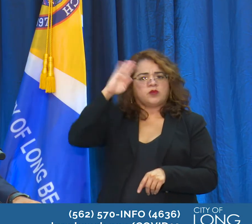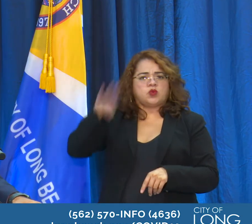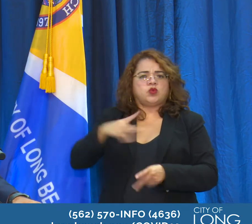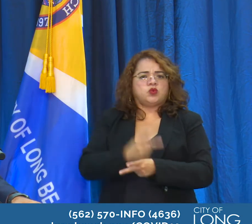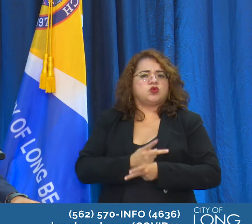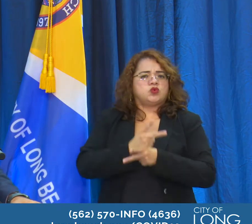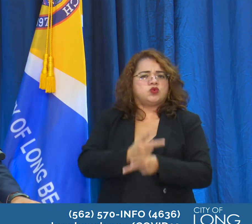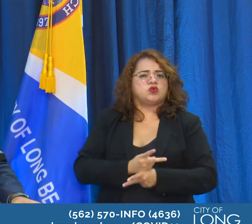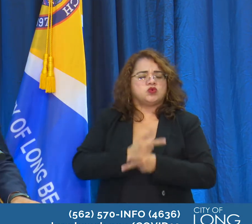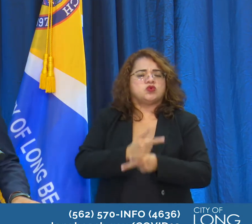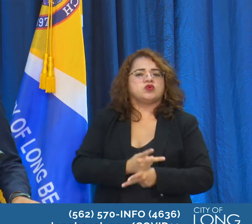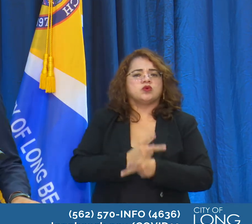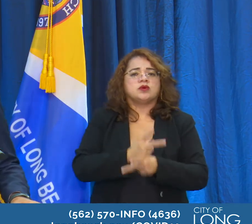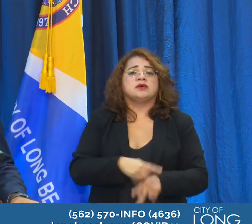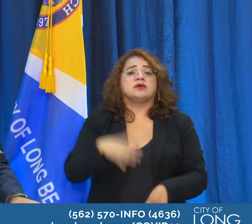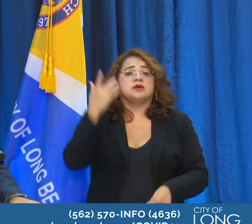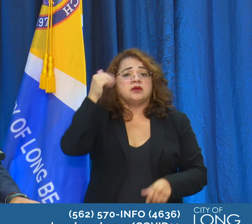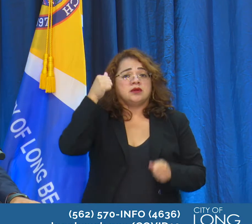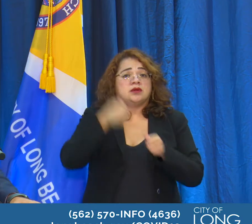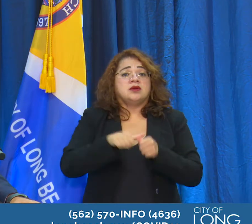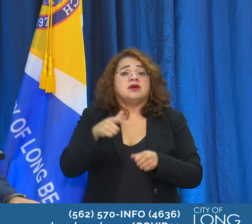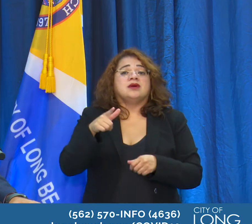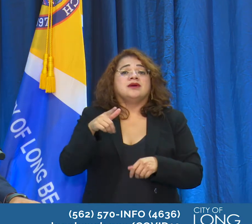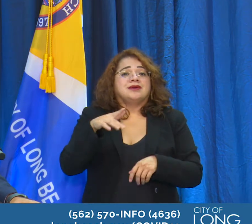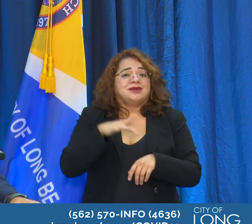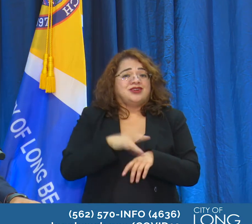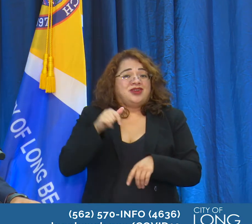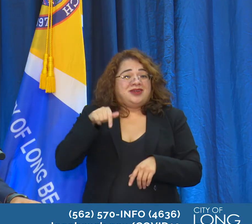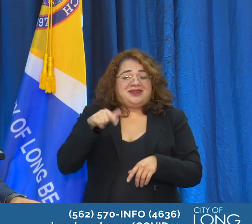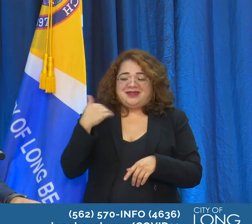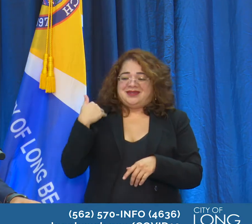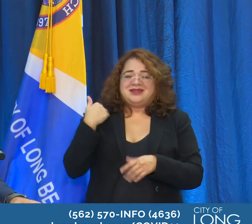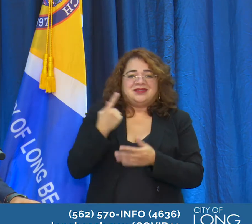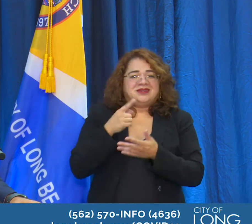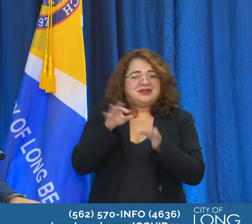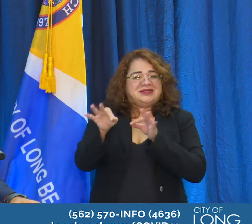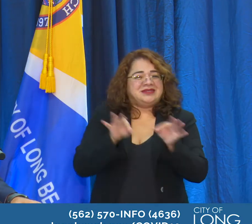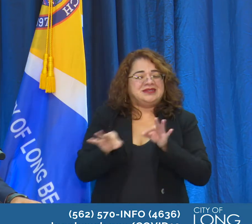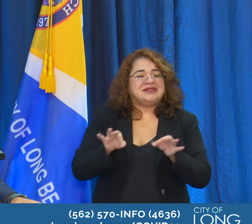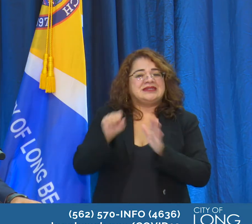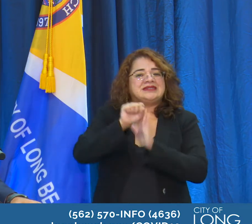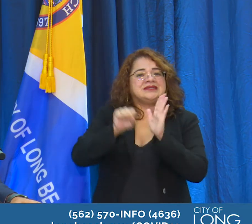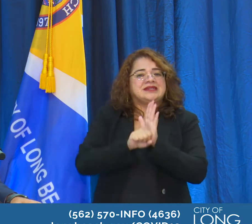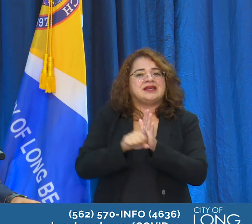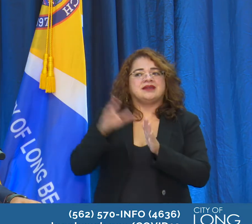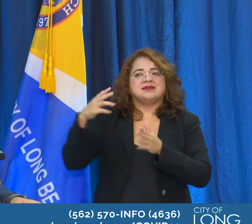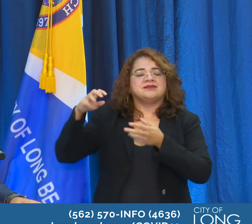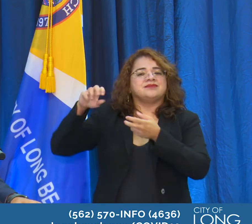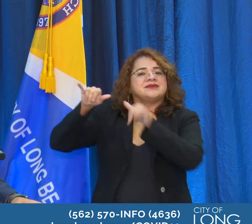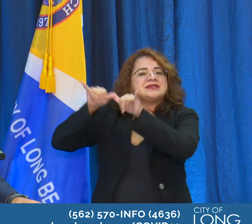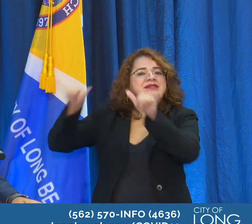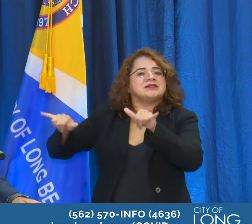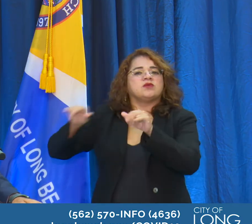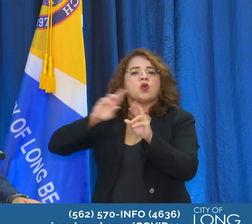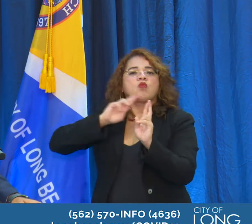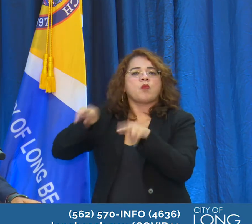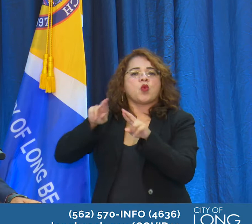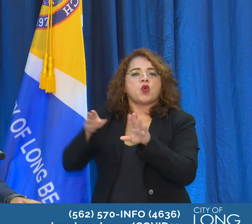the week that the state had some of their data still lagging in the reporting. That they had some technical issues.